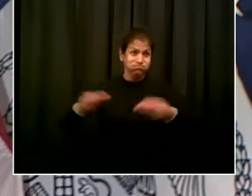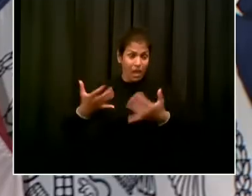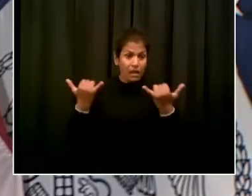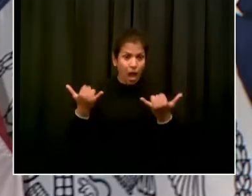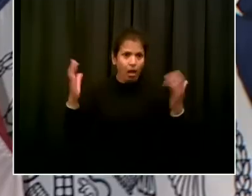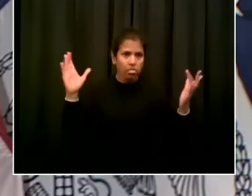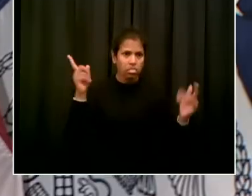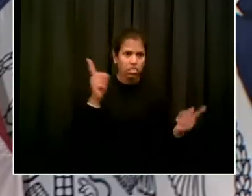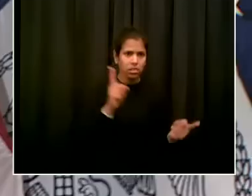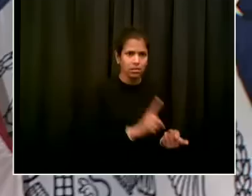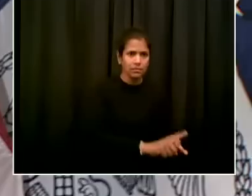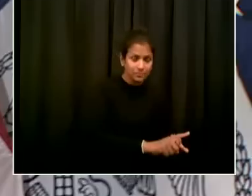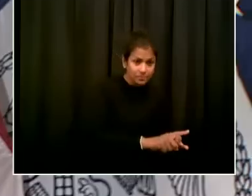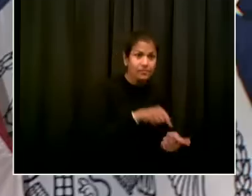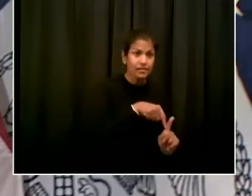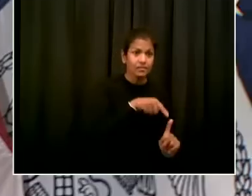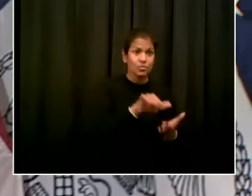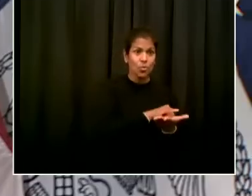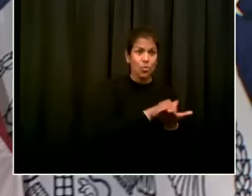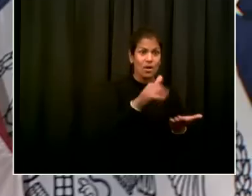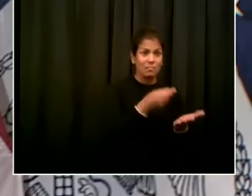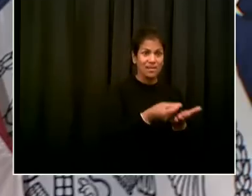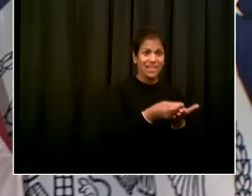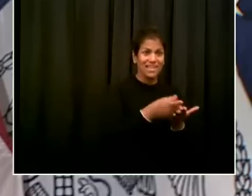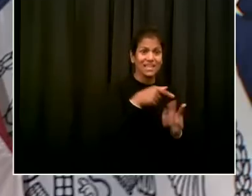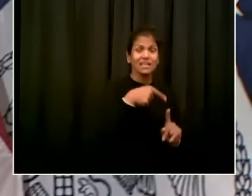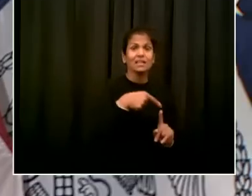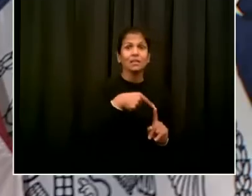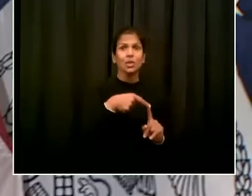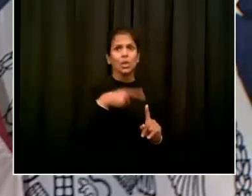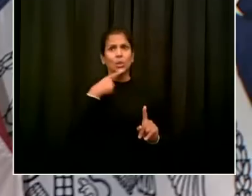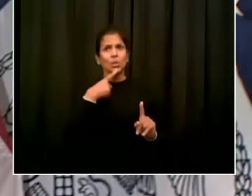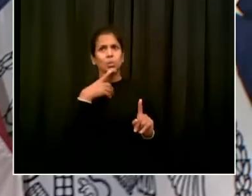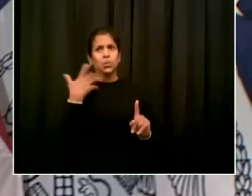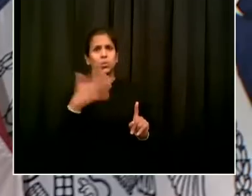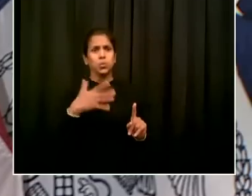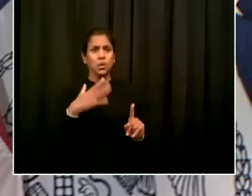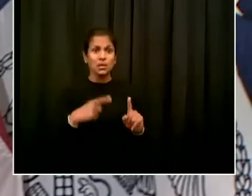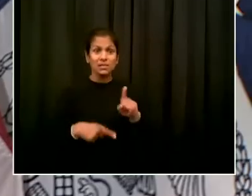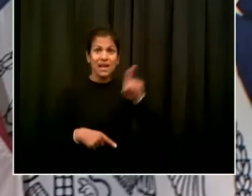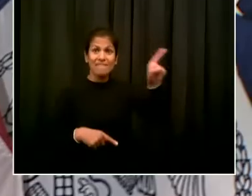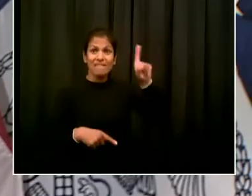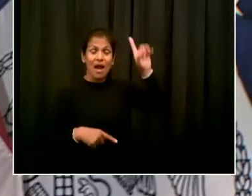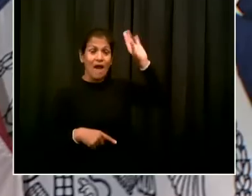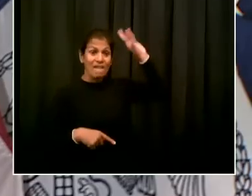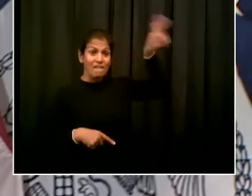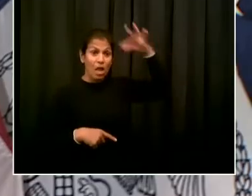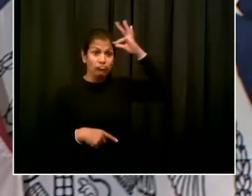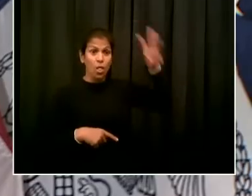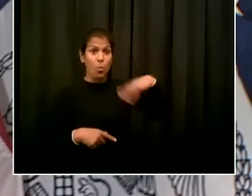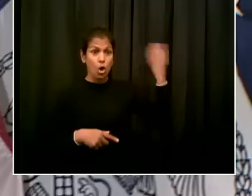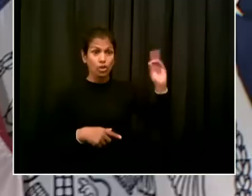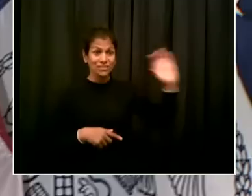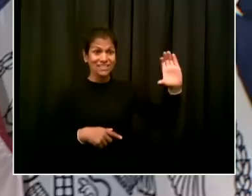FEDEERAL STIMULUS. AS YOU'VE AWTCHED THOSE, THE TALKS AAER ON AGAIN OFF AGAGA. IN ITIT IS S HARD D TOO